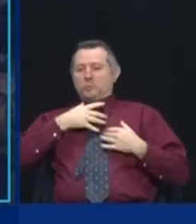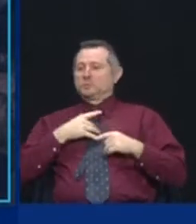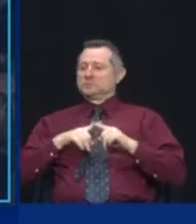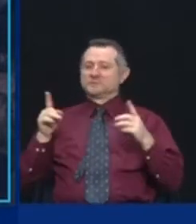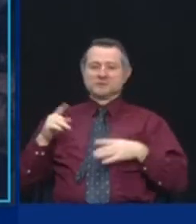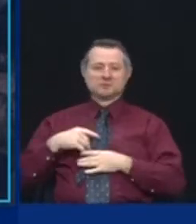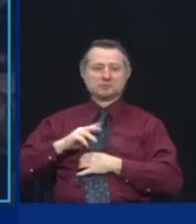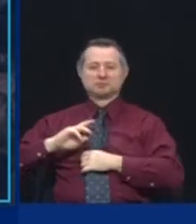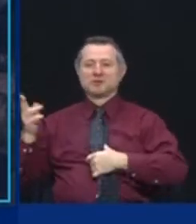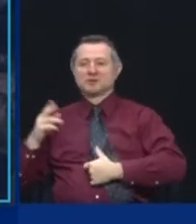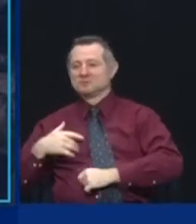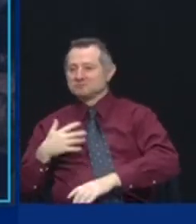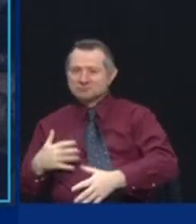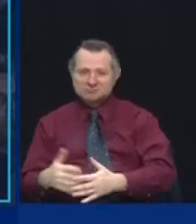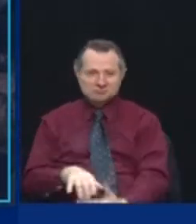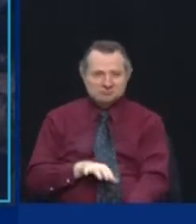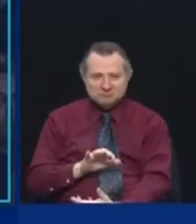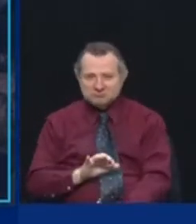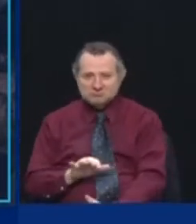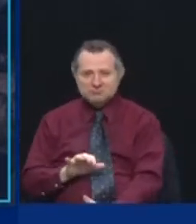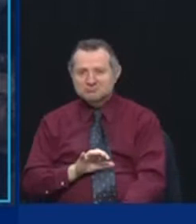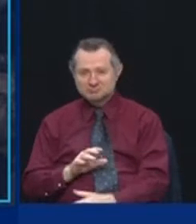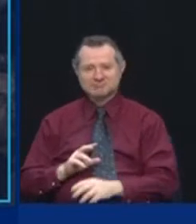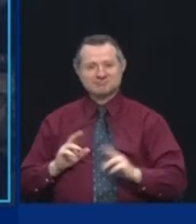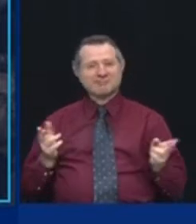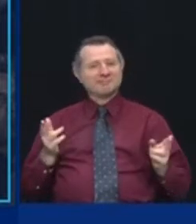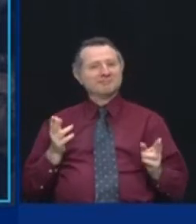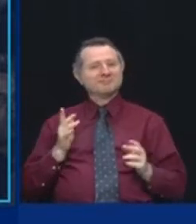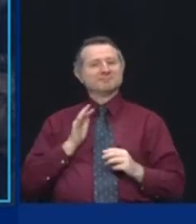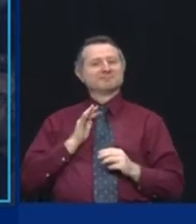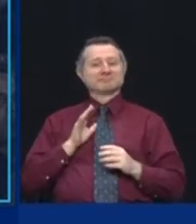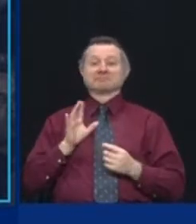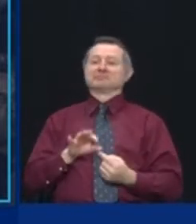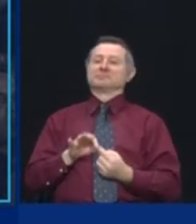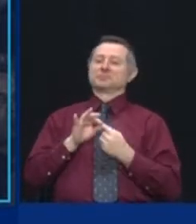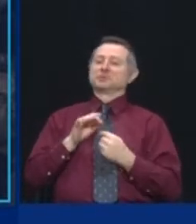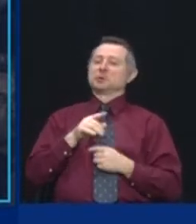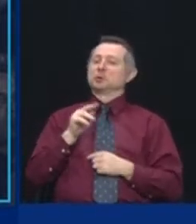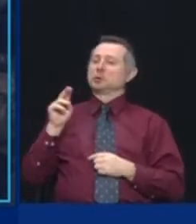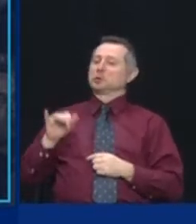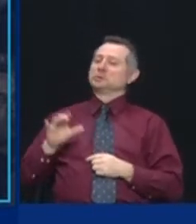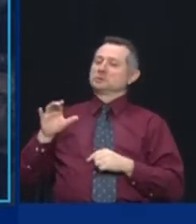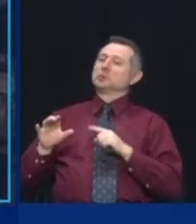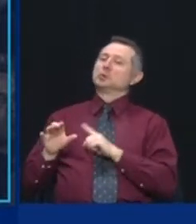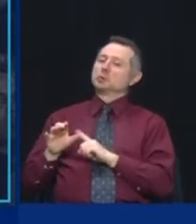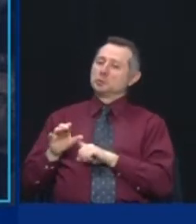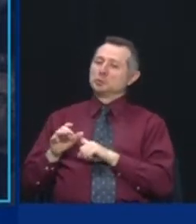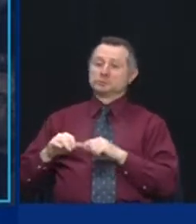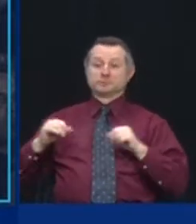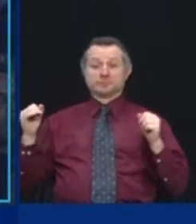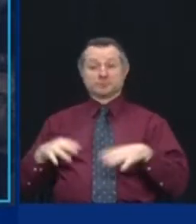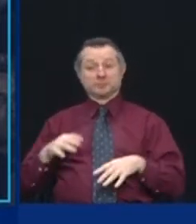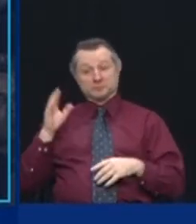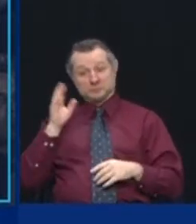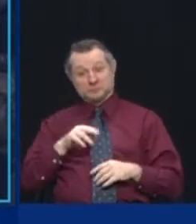AND WHEN THE FANS ARE WITH THEM AND THE FANS ARE CHEERING, AUTO ITS A TOTALLY DIFFERENT FEELING. IT GETS YOUR ENERGY UP AND YOUR